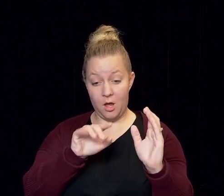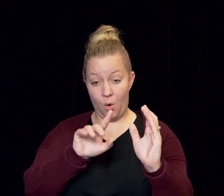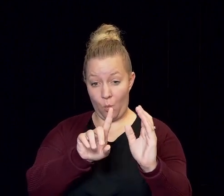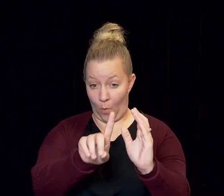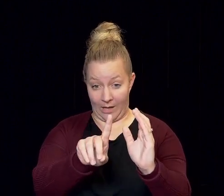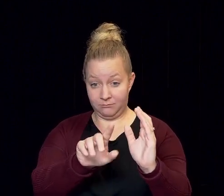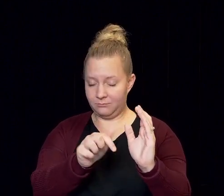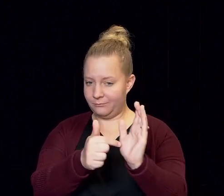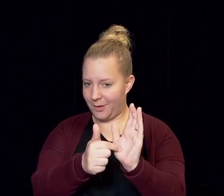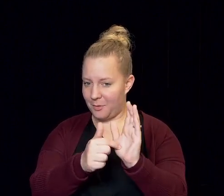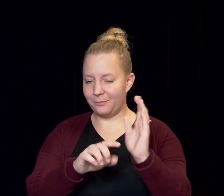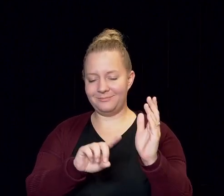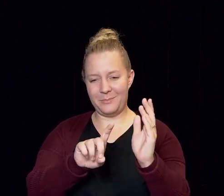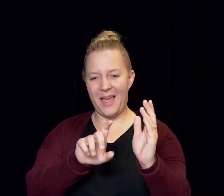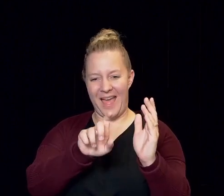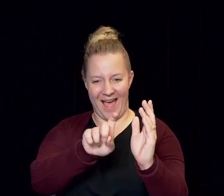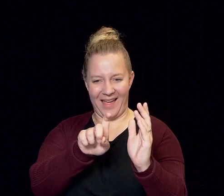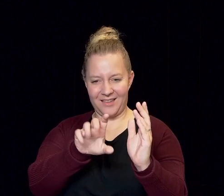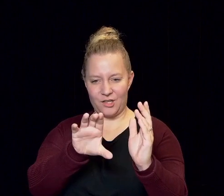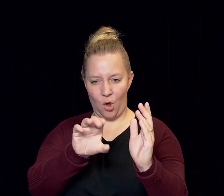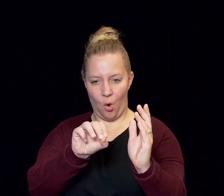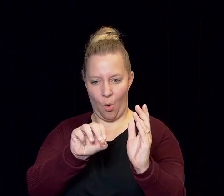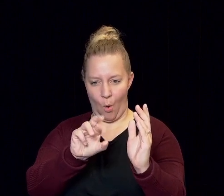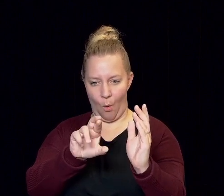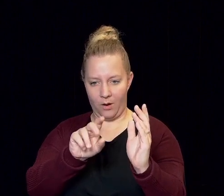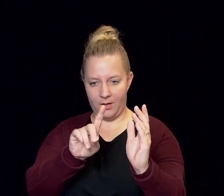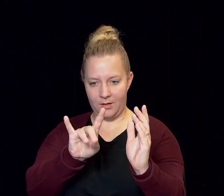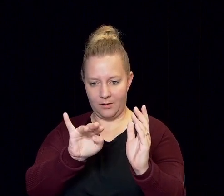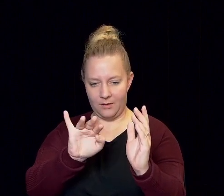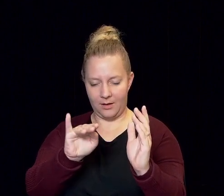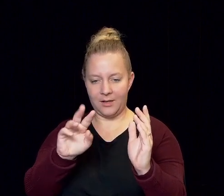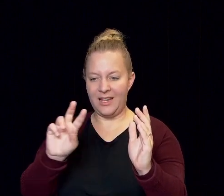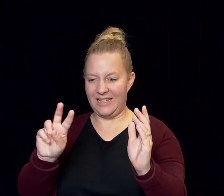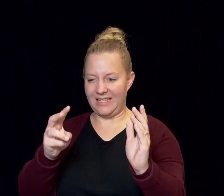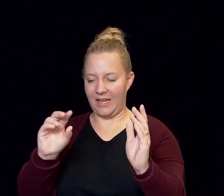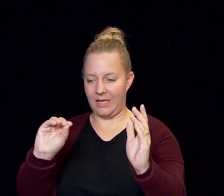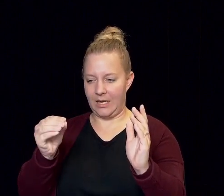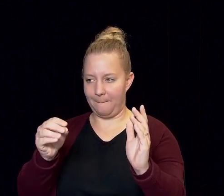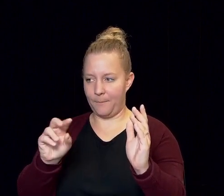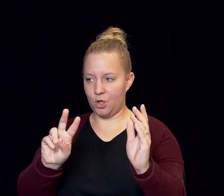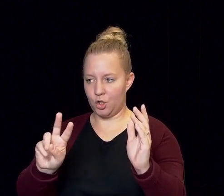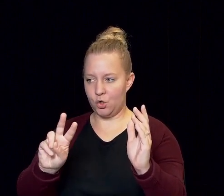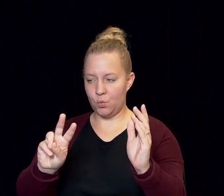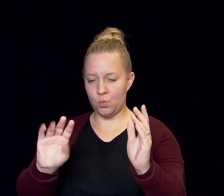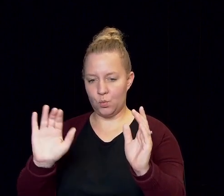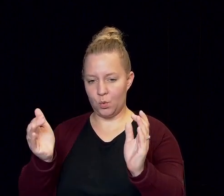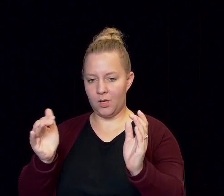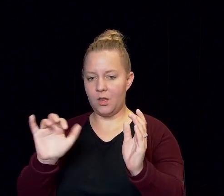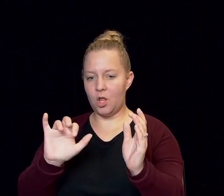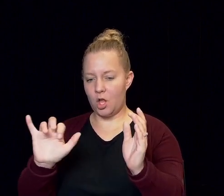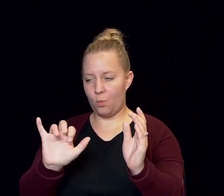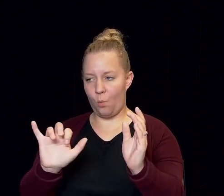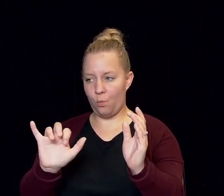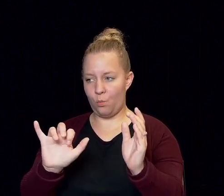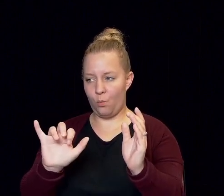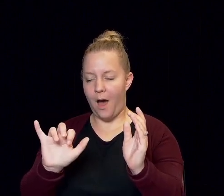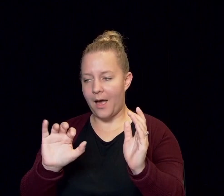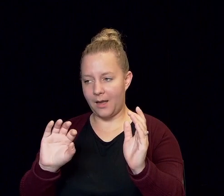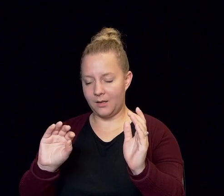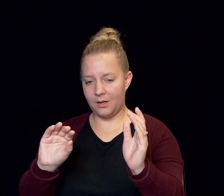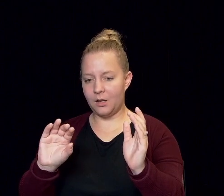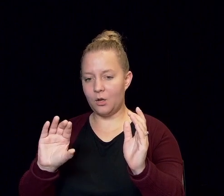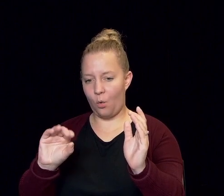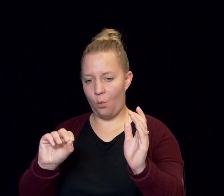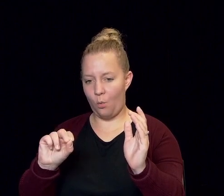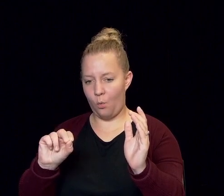that's our x-coordinate. And the second number, or the 2 in that example, is the y-coordinate.